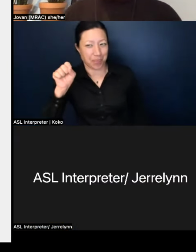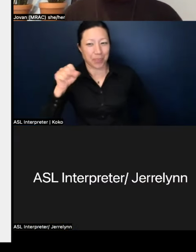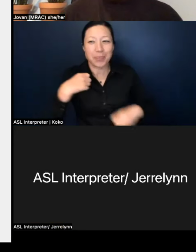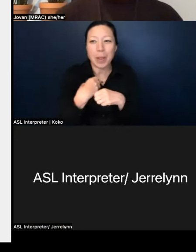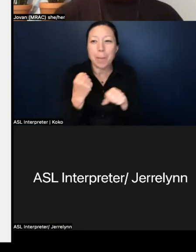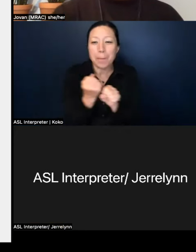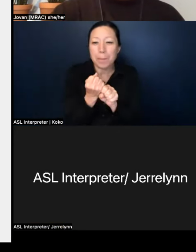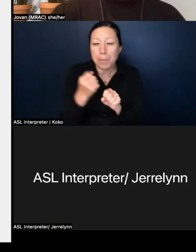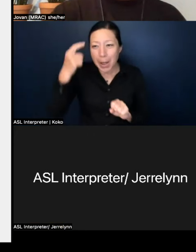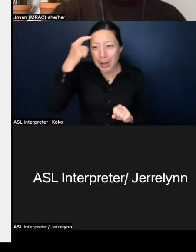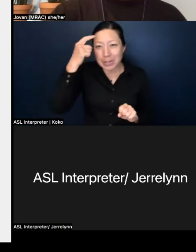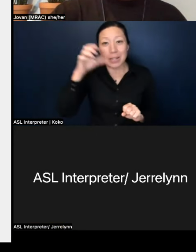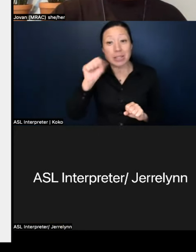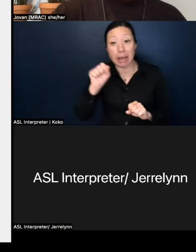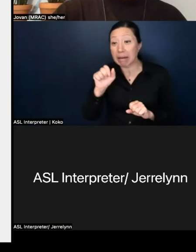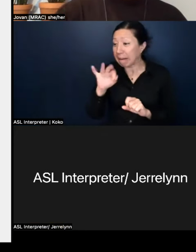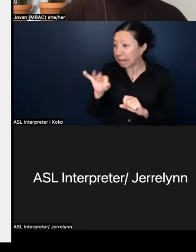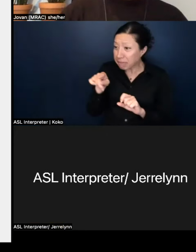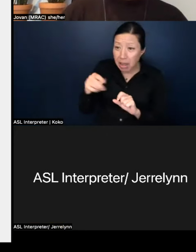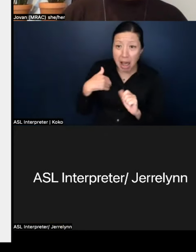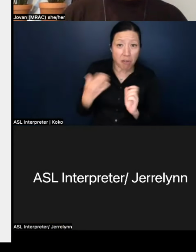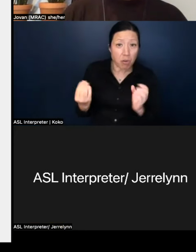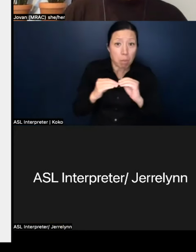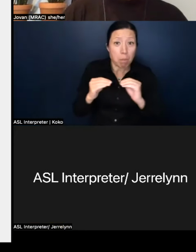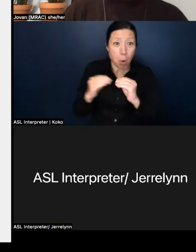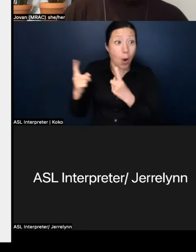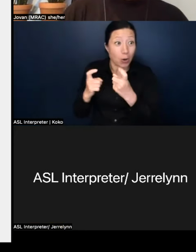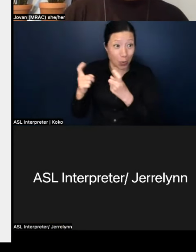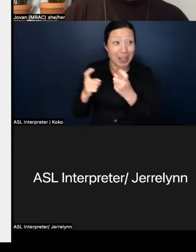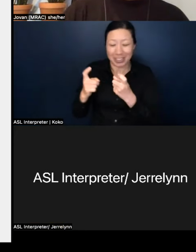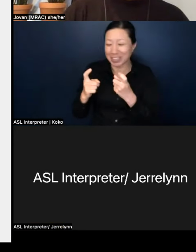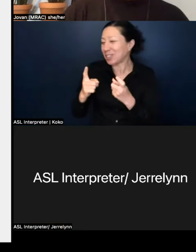feel free to throw them in the chat. But that was the only question we had so far. Great, thank you.